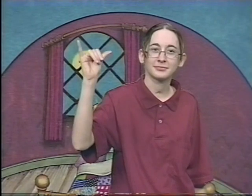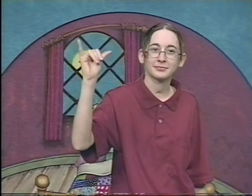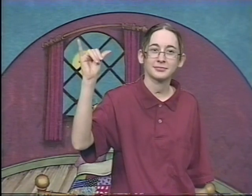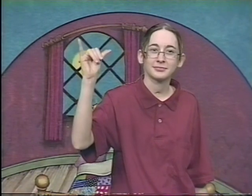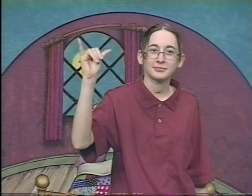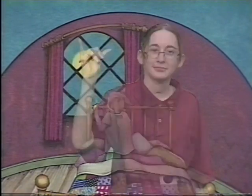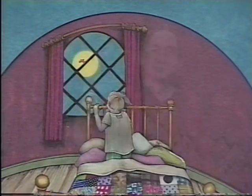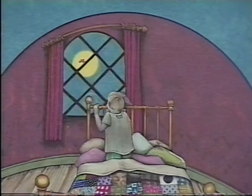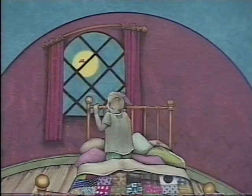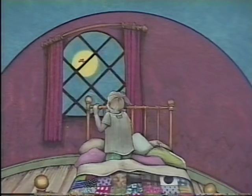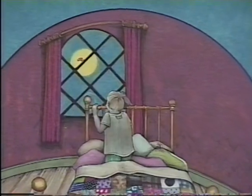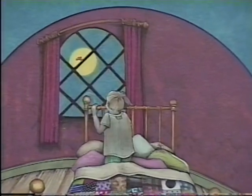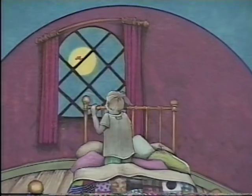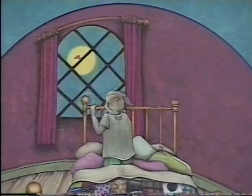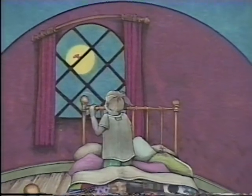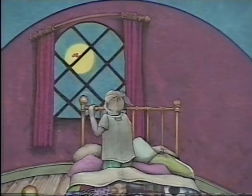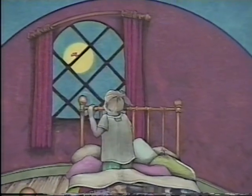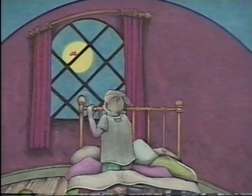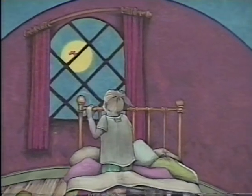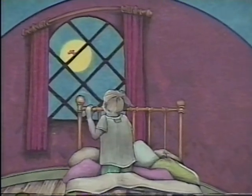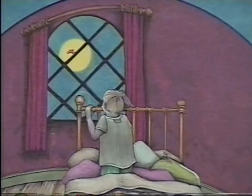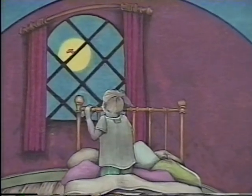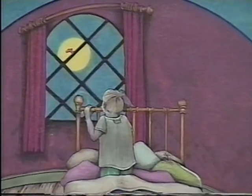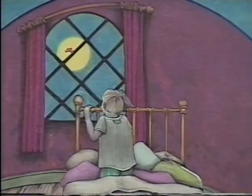Atlantis and Grandfather in my heart forever.